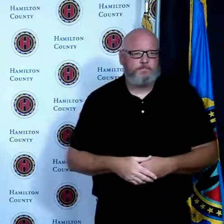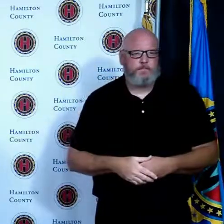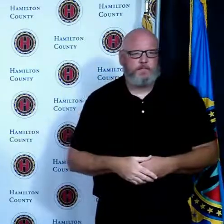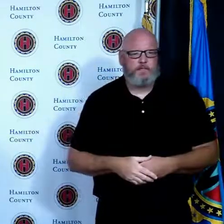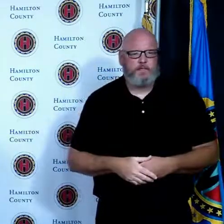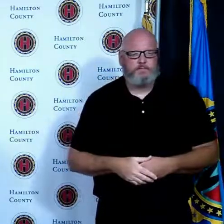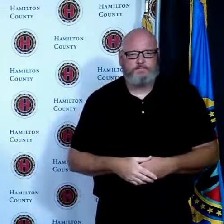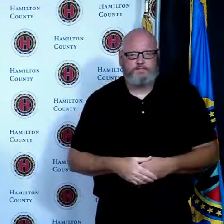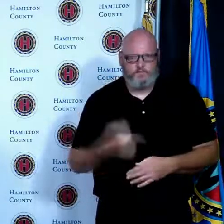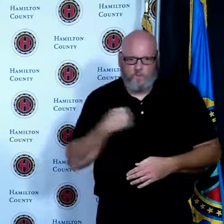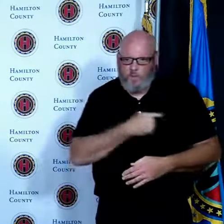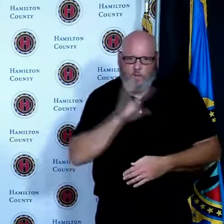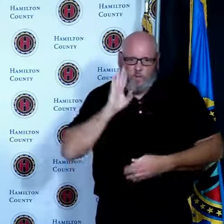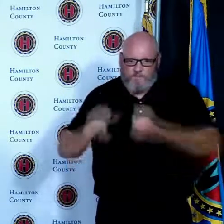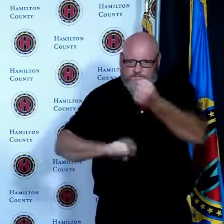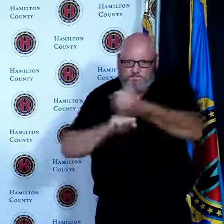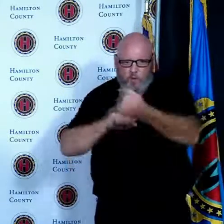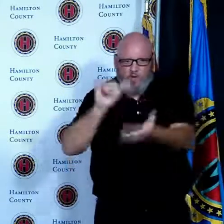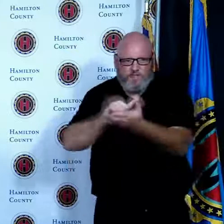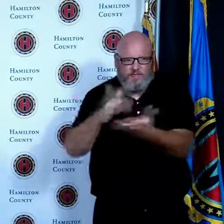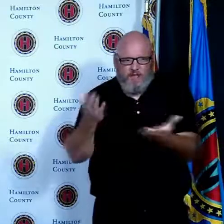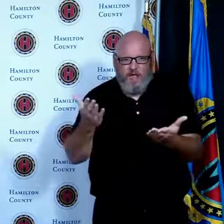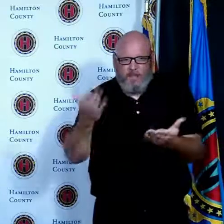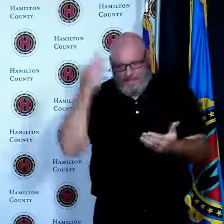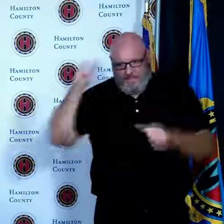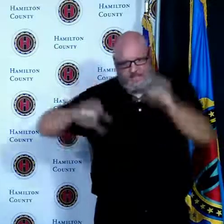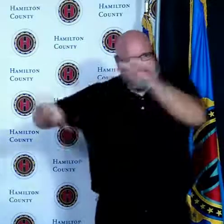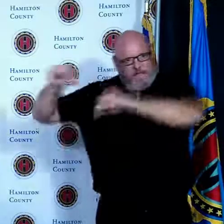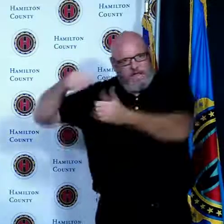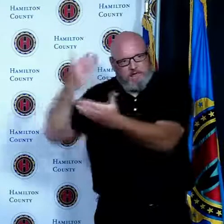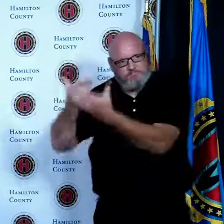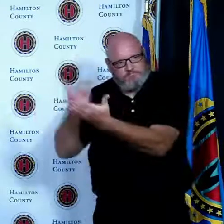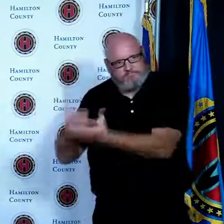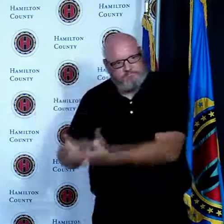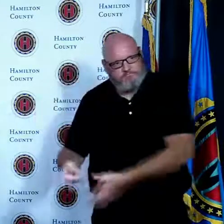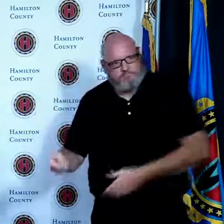has Covid-19 in our workplace we can quickly isolate those individuals